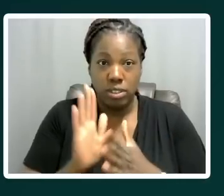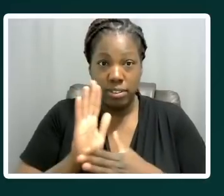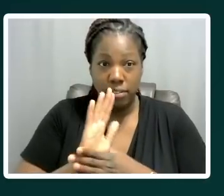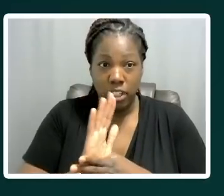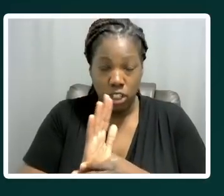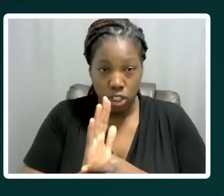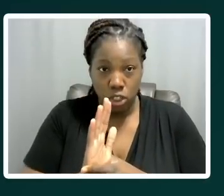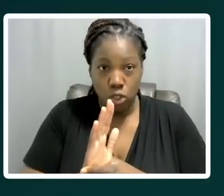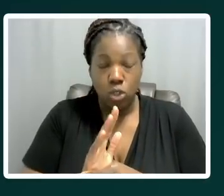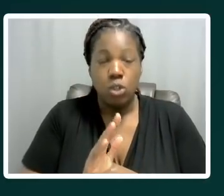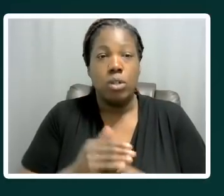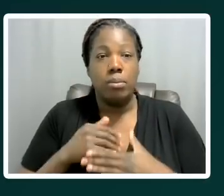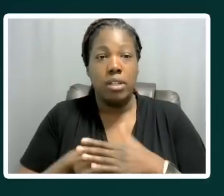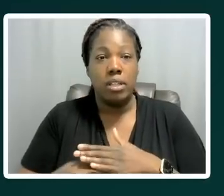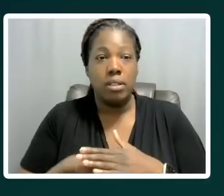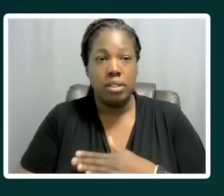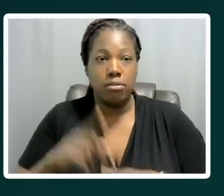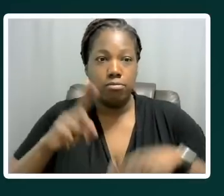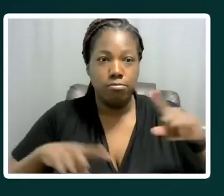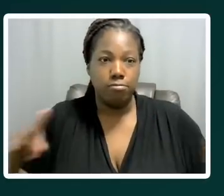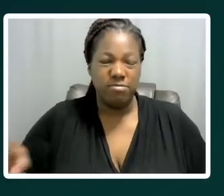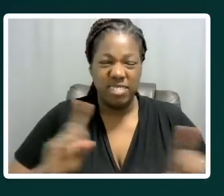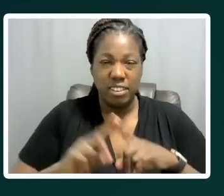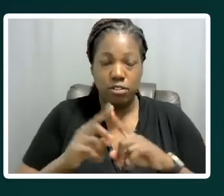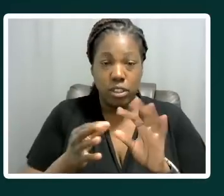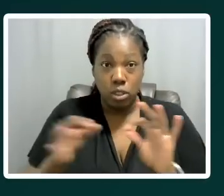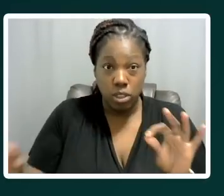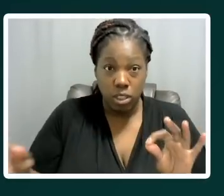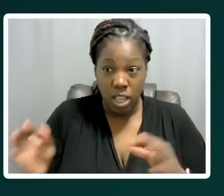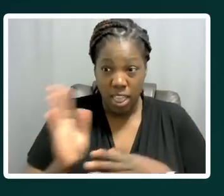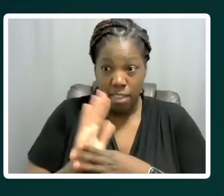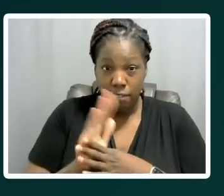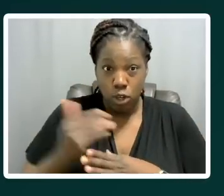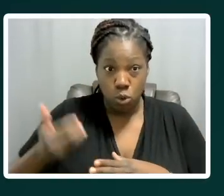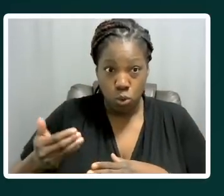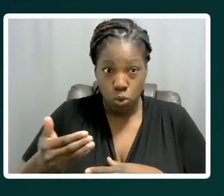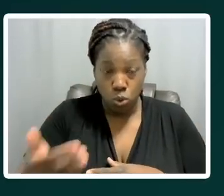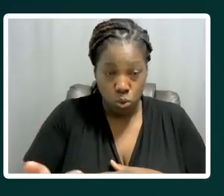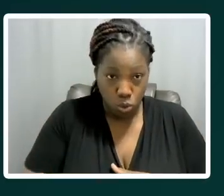accessible in a variety of languages. The video series is in Spanish and English,